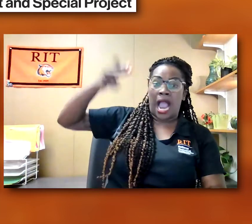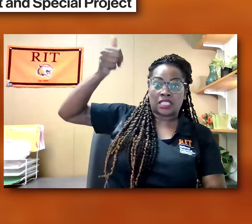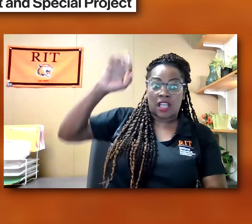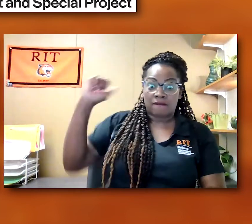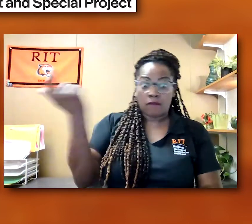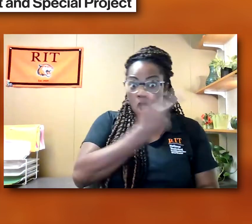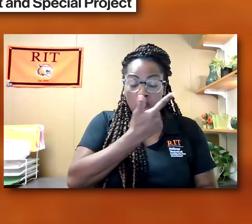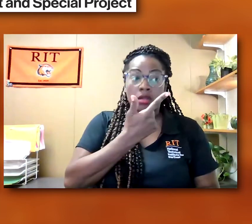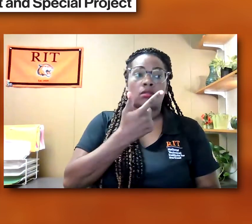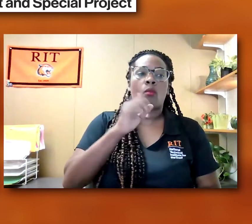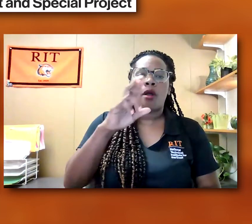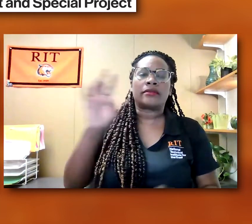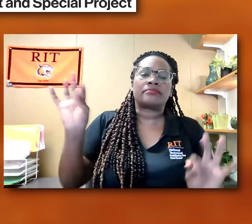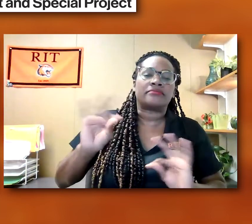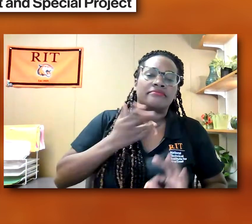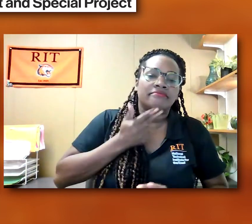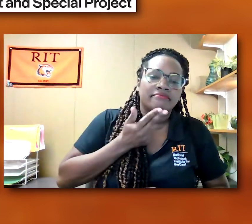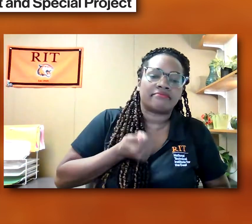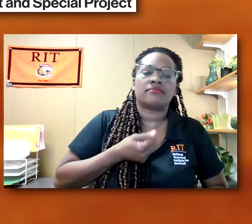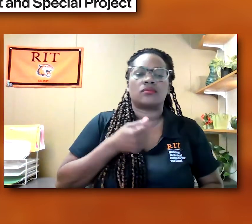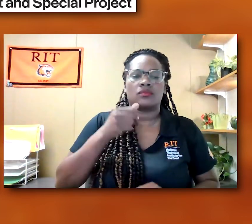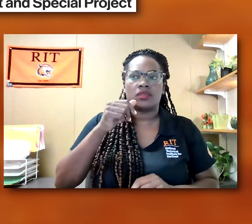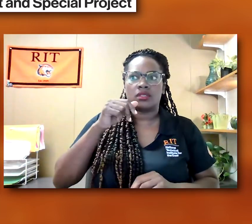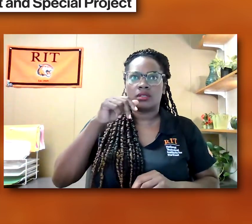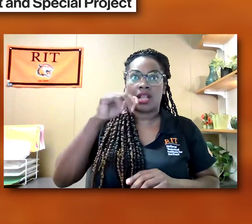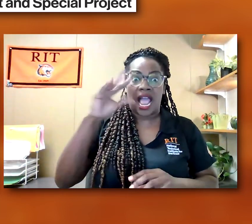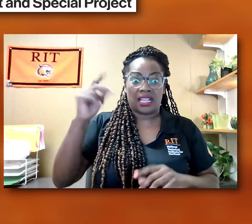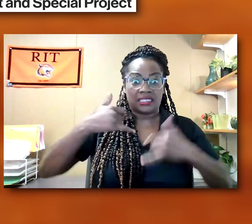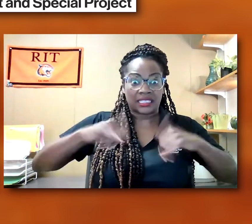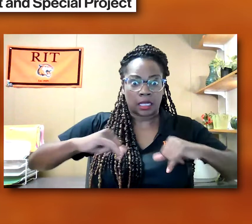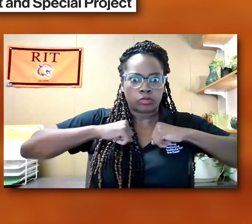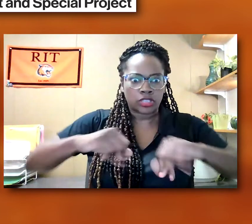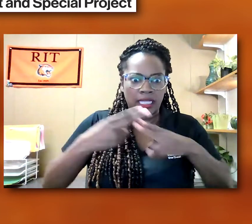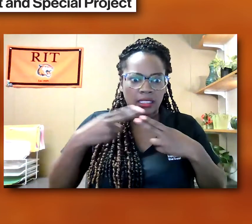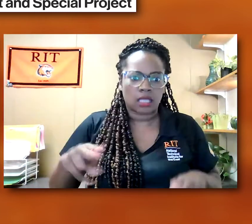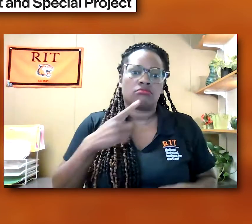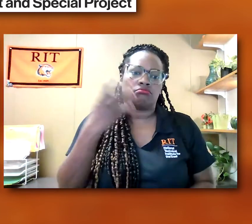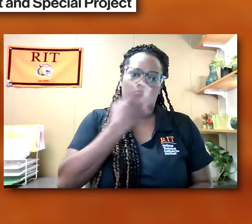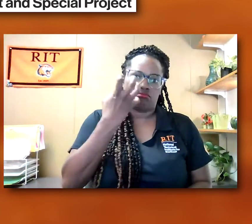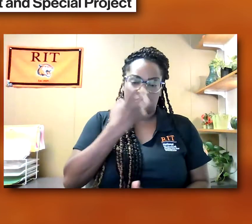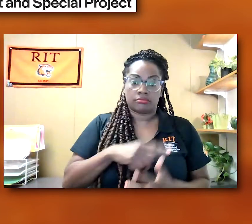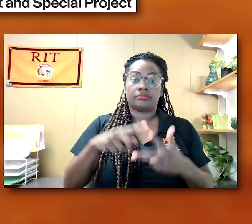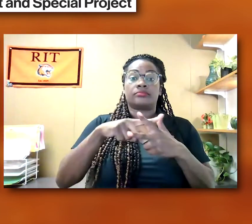Second, what was the tallest height that you dropped your package from without damaging the egg?